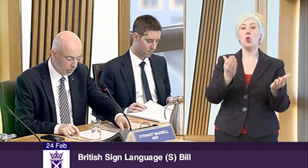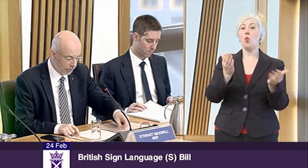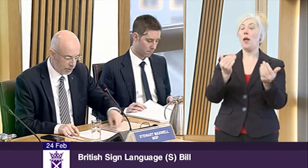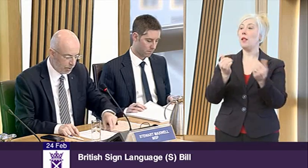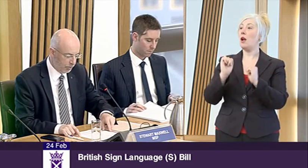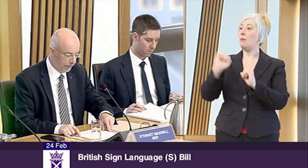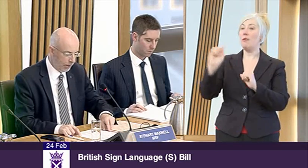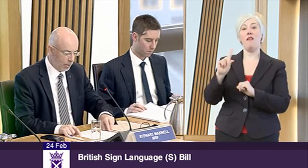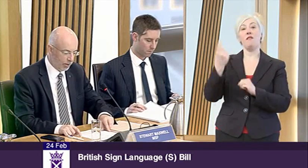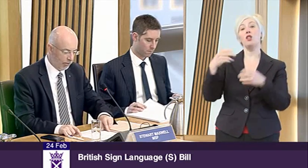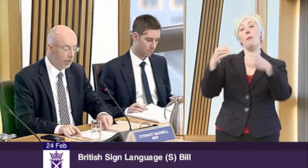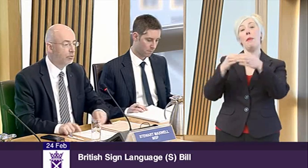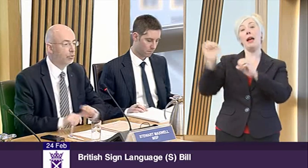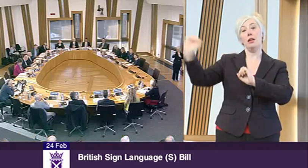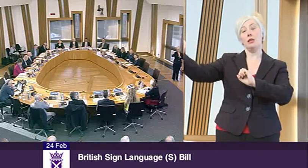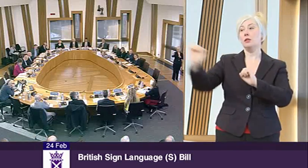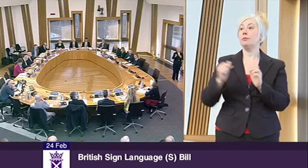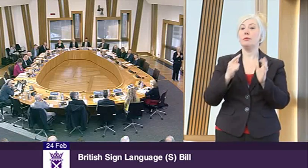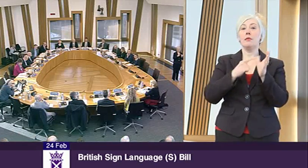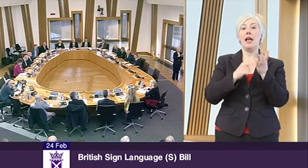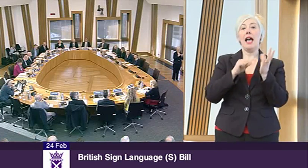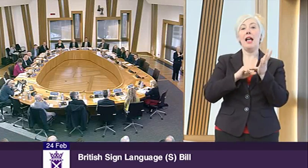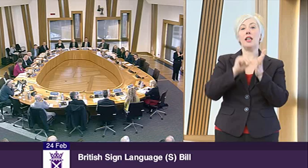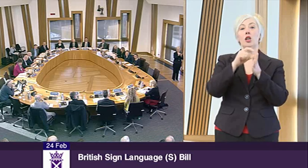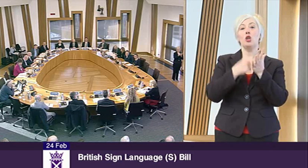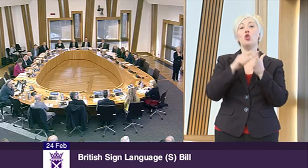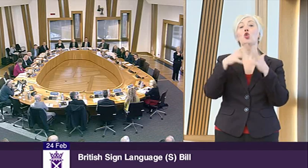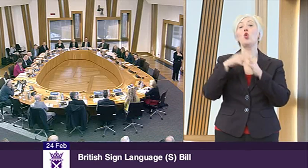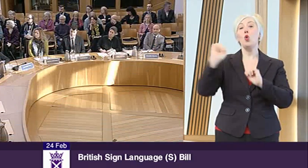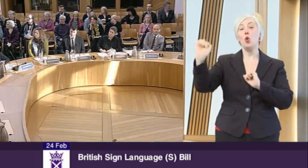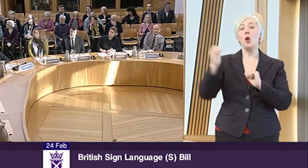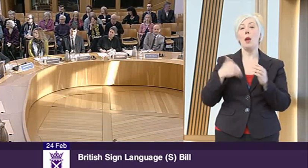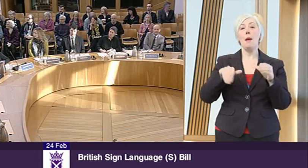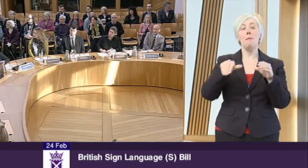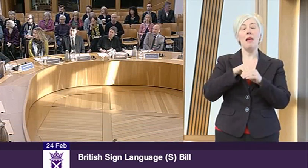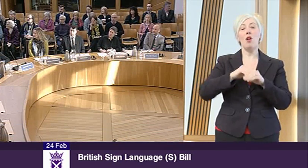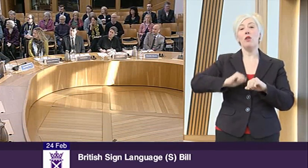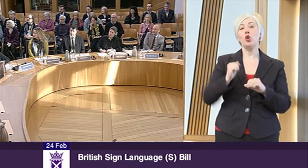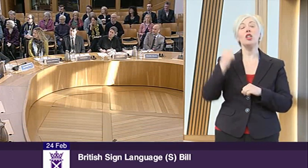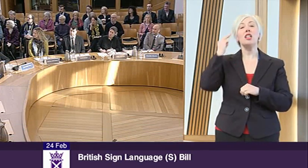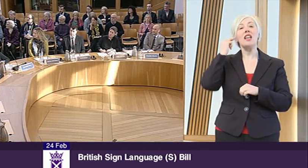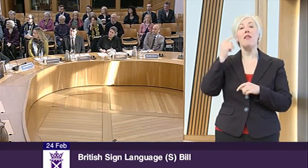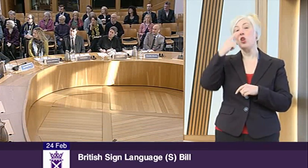I welcome our first panel. We have Alan Drew, who is a member of the Scottish Deaf Youth